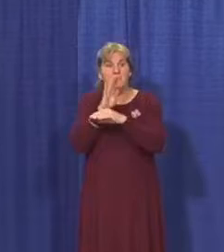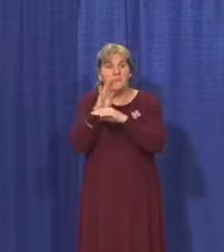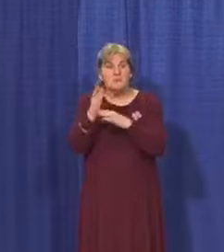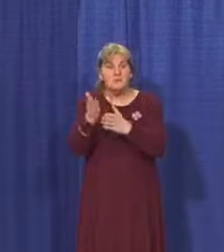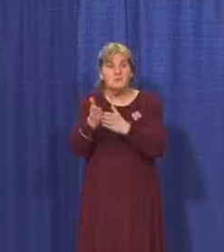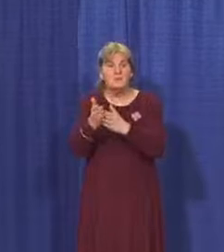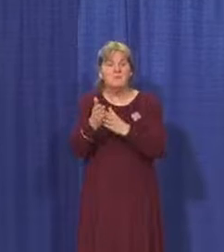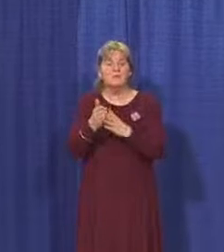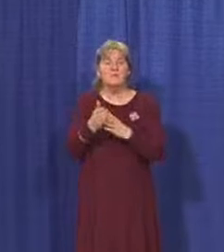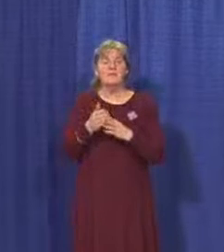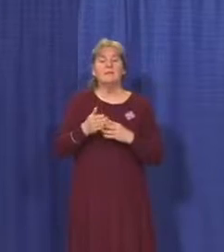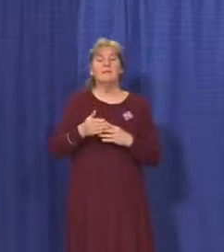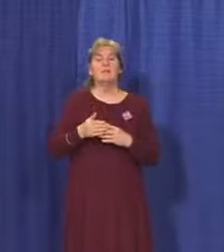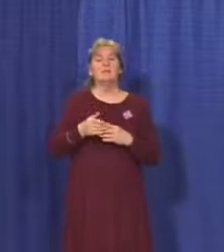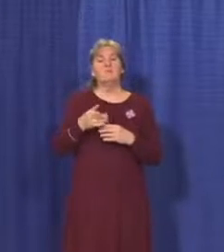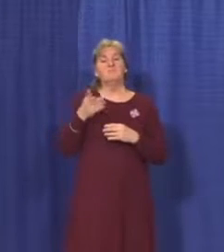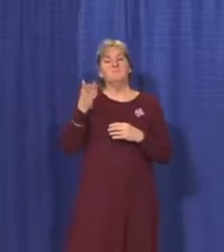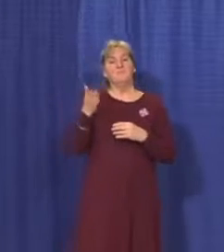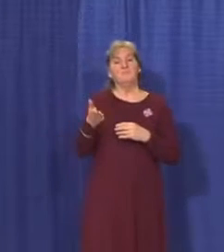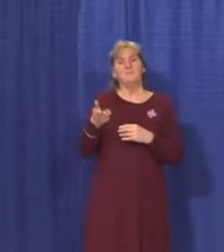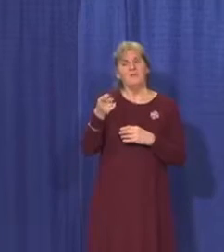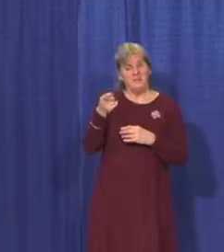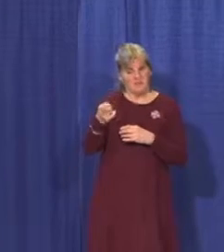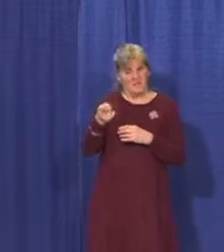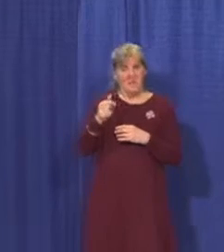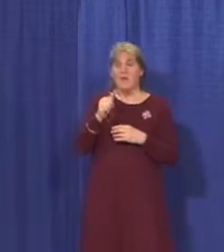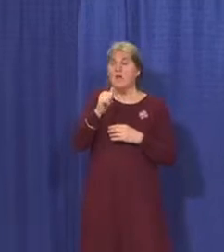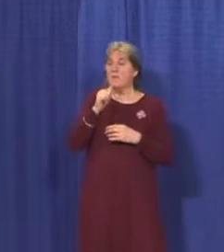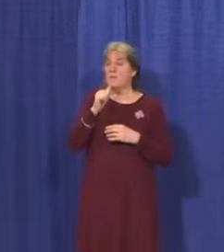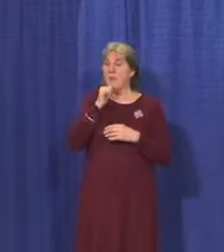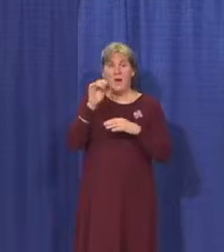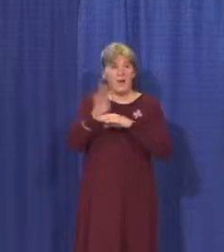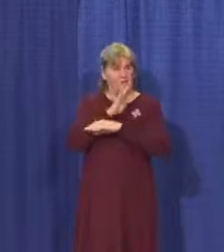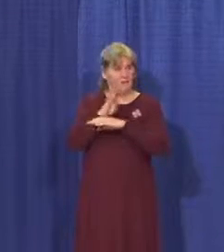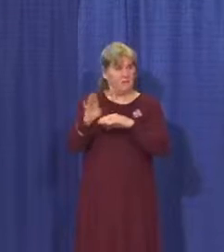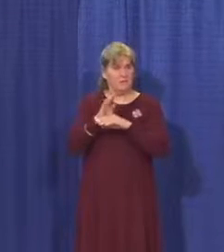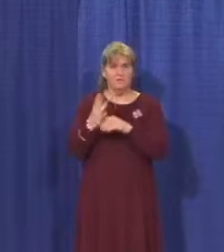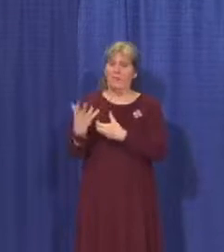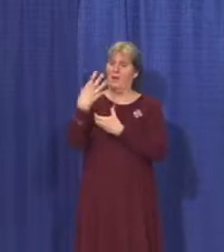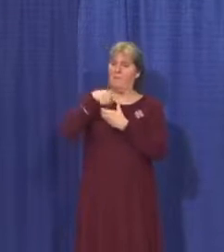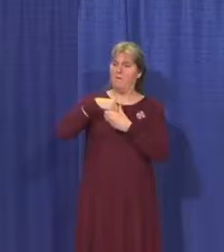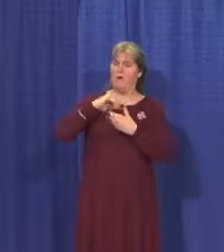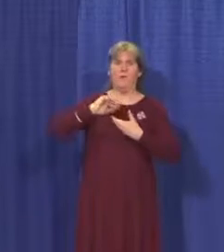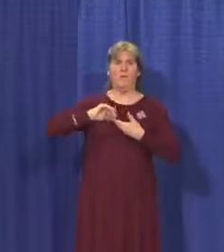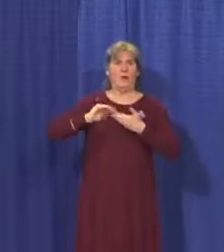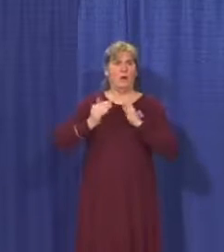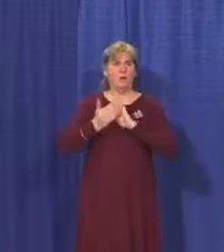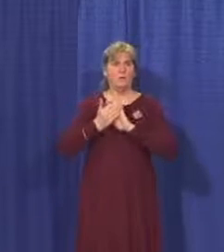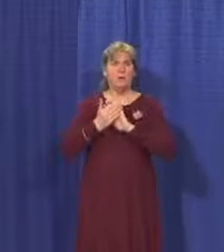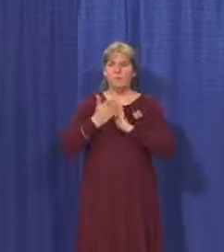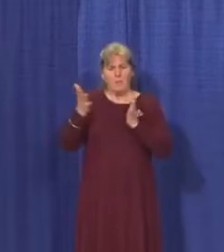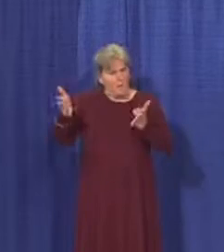The private sector and our communities are very much a part of our community and are